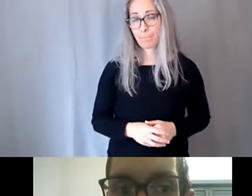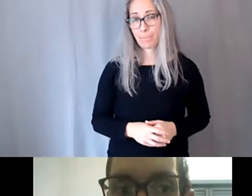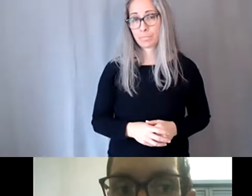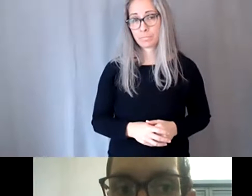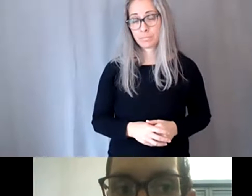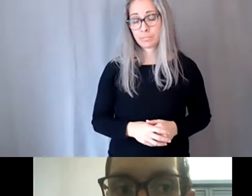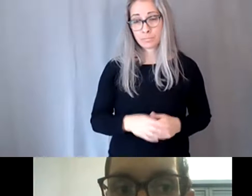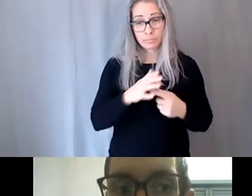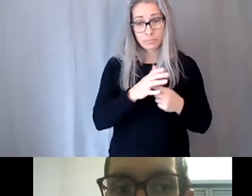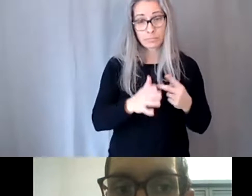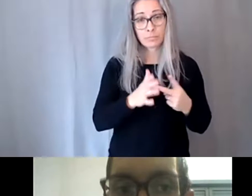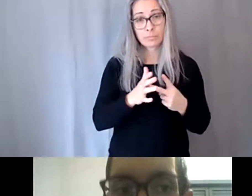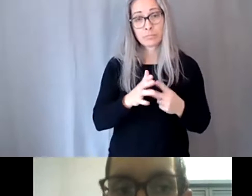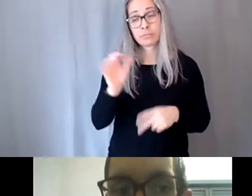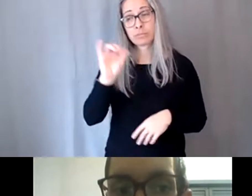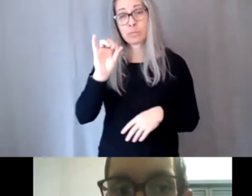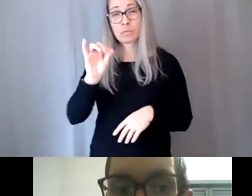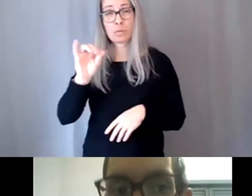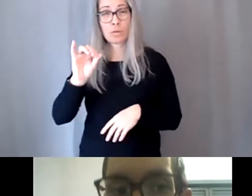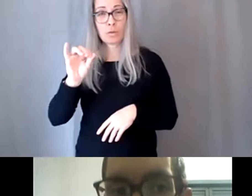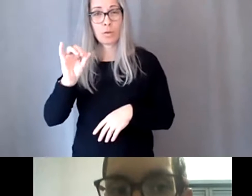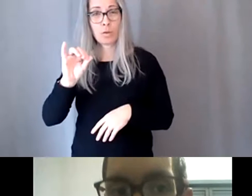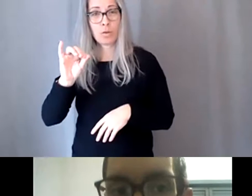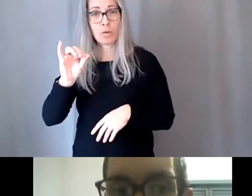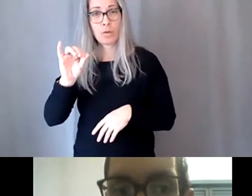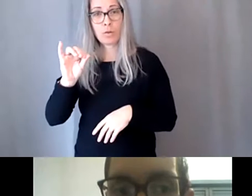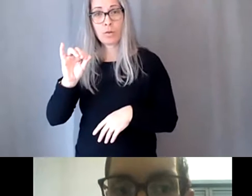prioritization for vaccination based on the types of care that people have